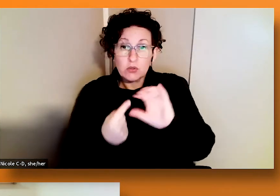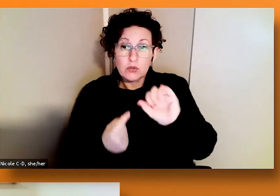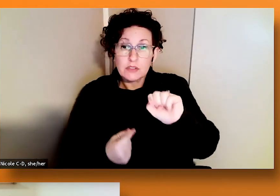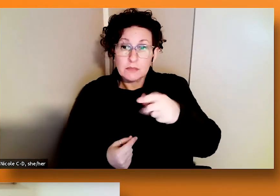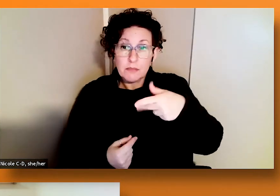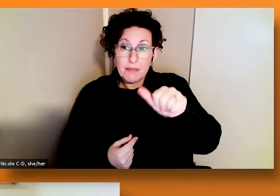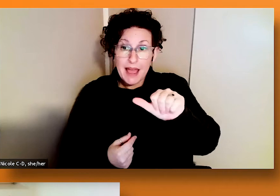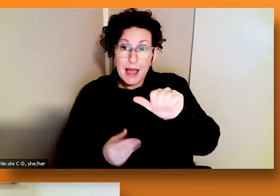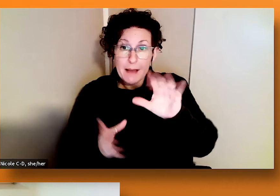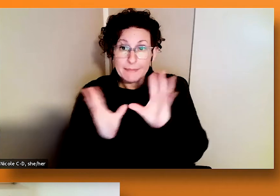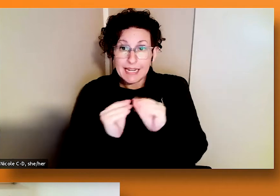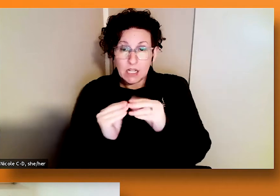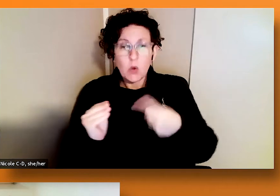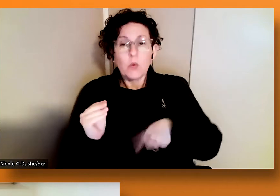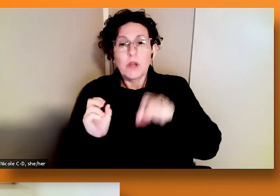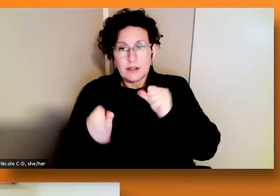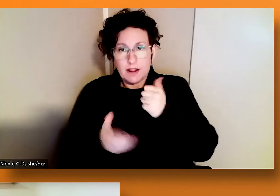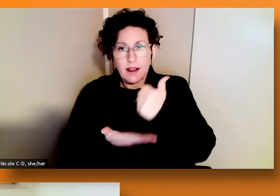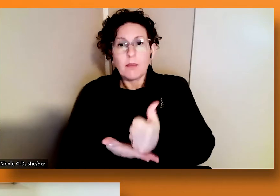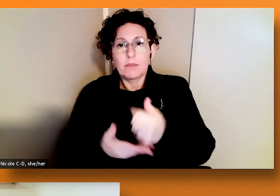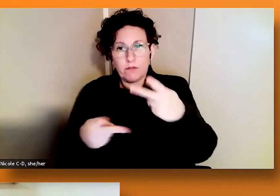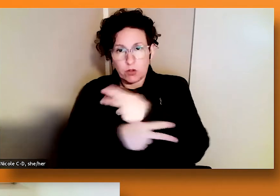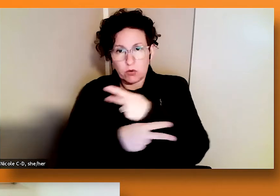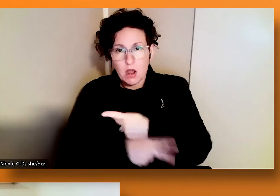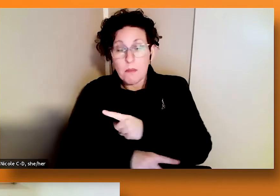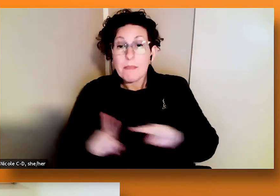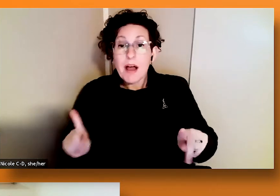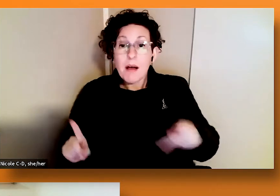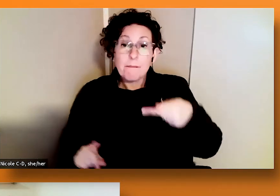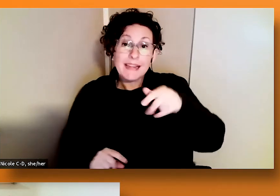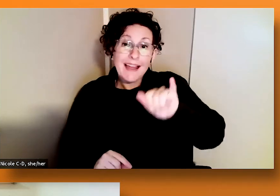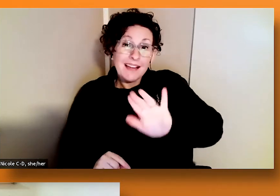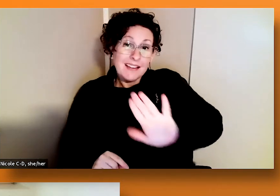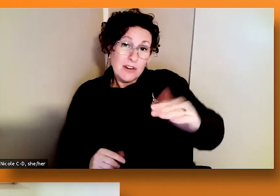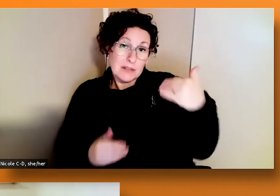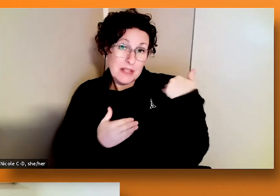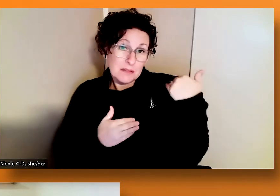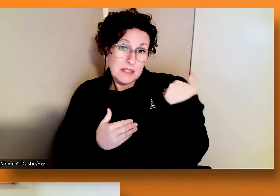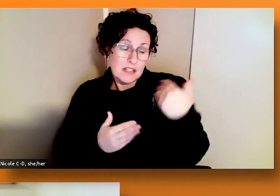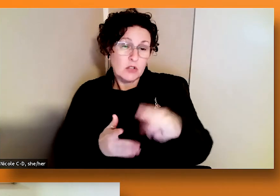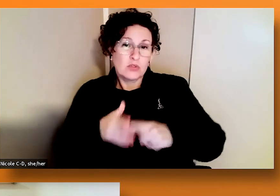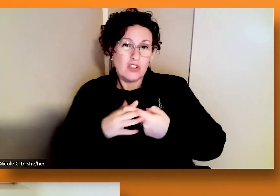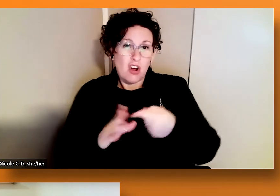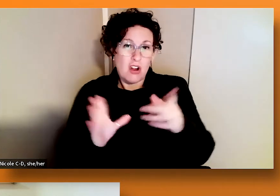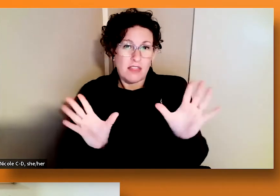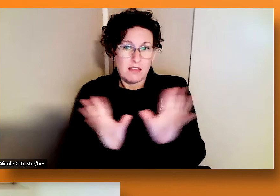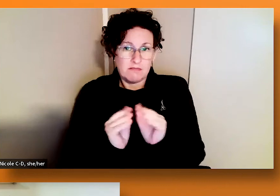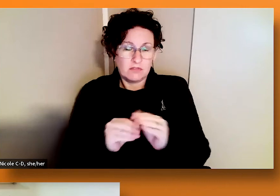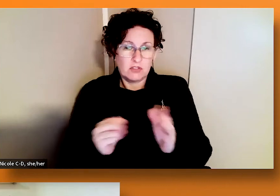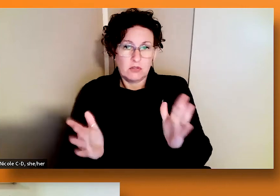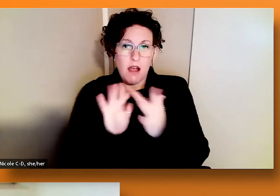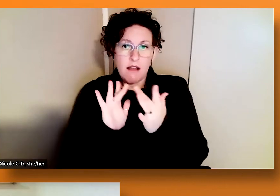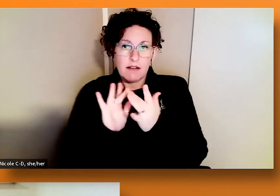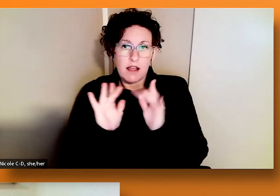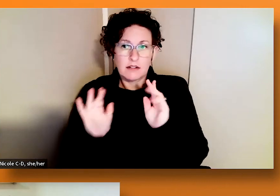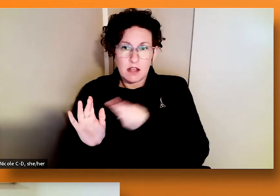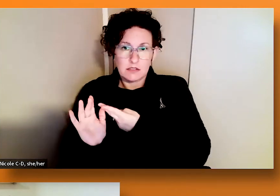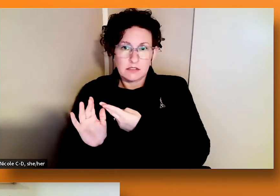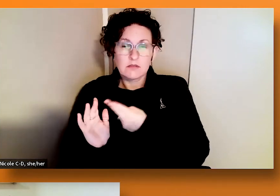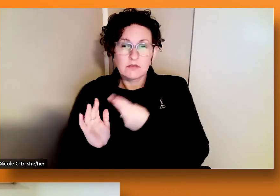we can definitely help you sort it out, but it would be the PI's responsibility to initiate that.